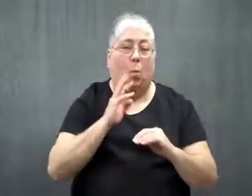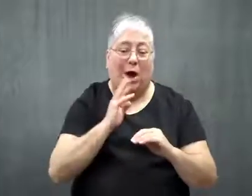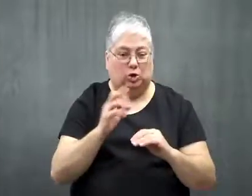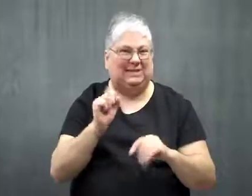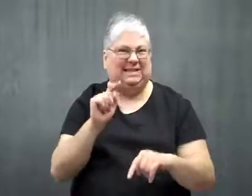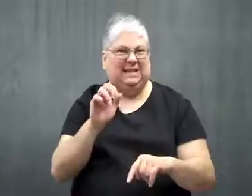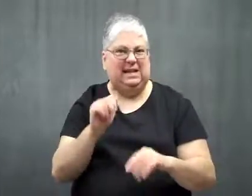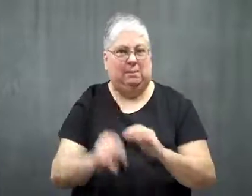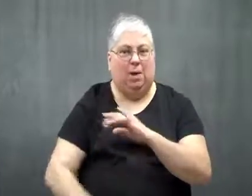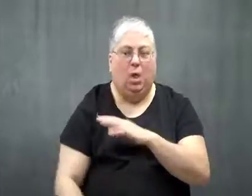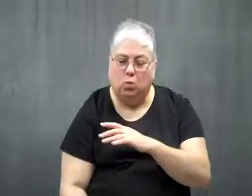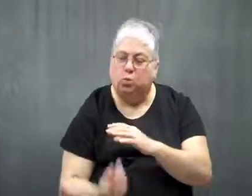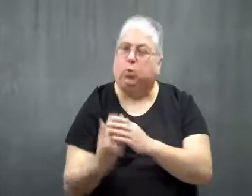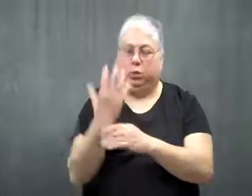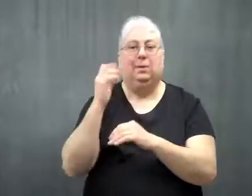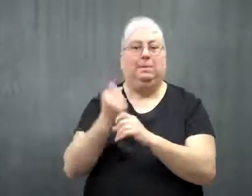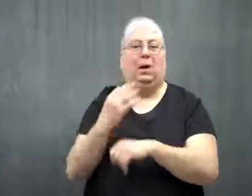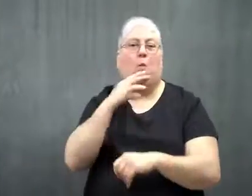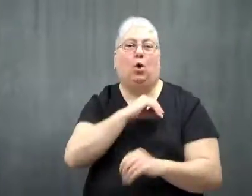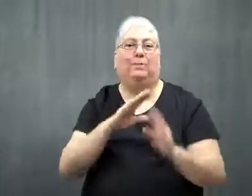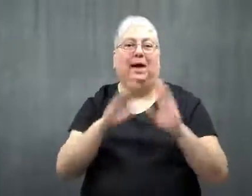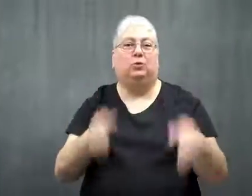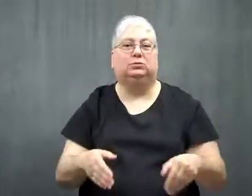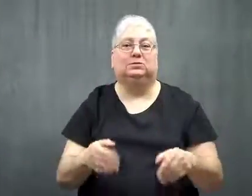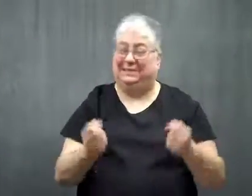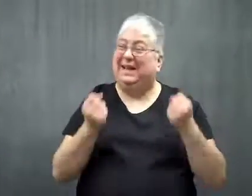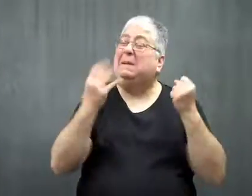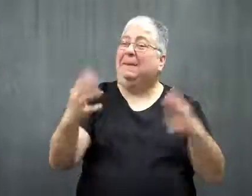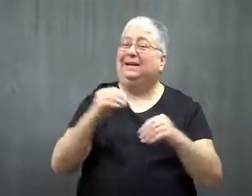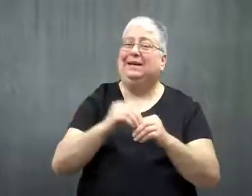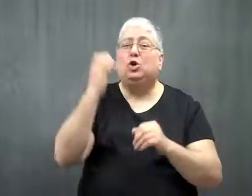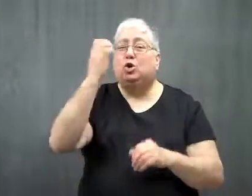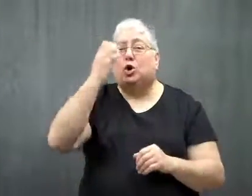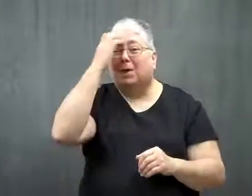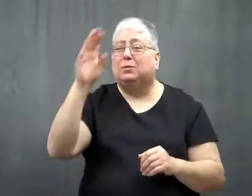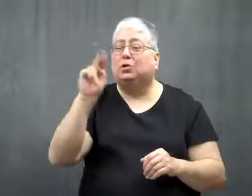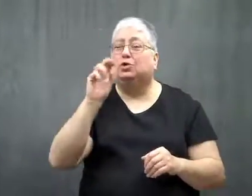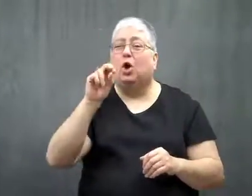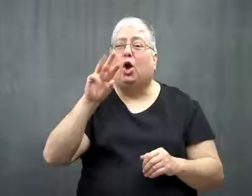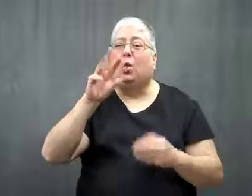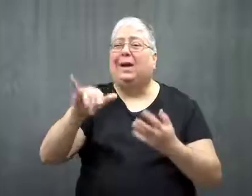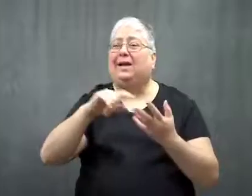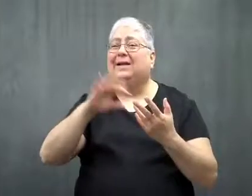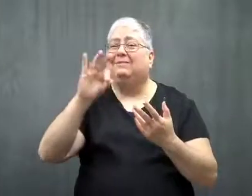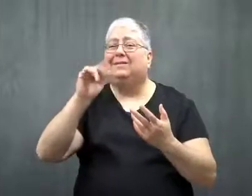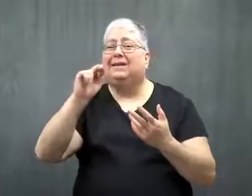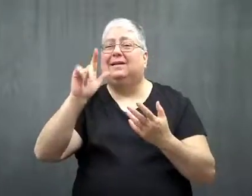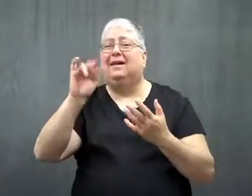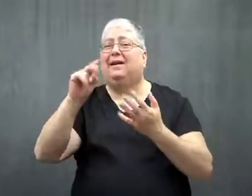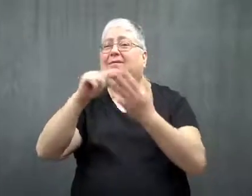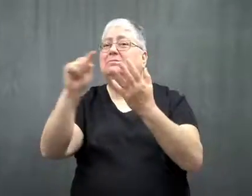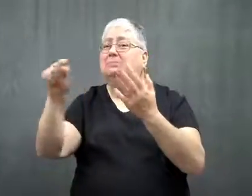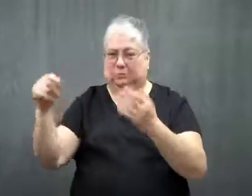The hot water steams up and is used to warm houses. Eurpoean countries such as Norway and Finland